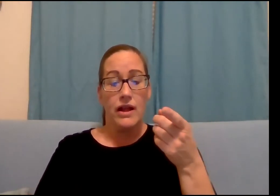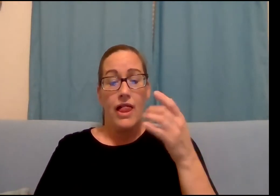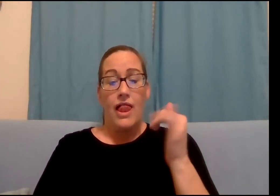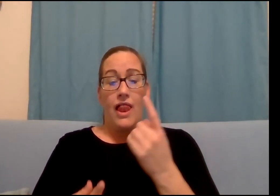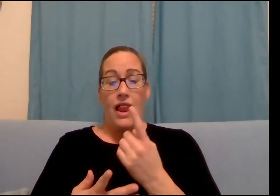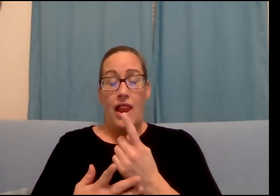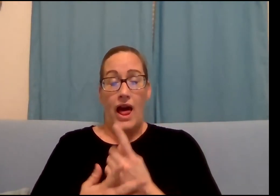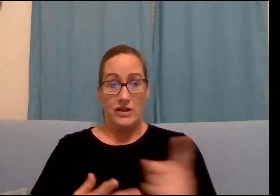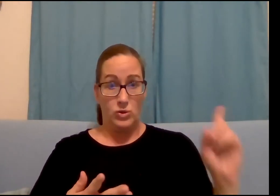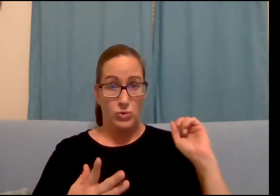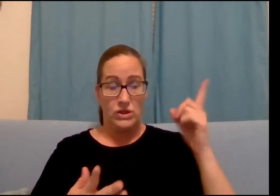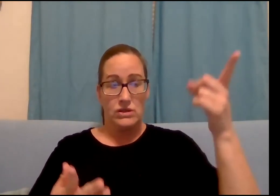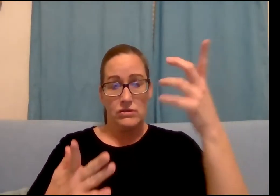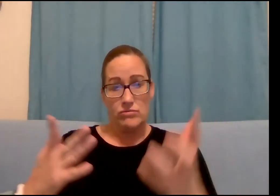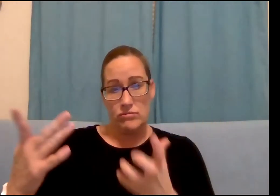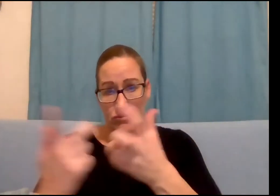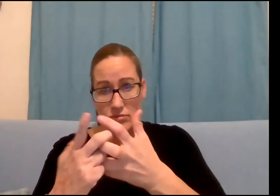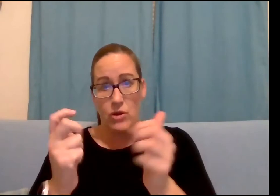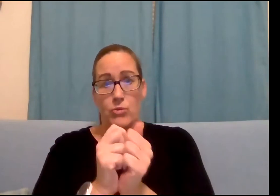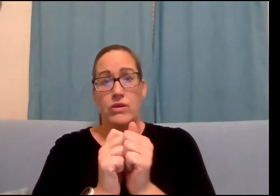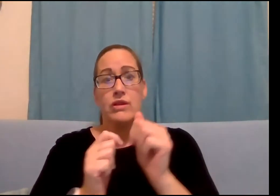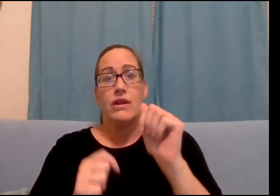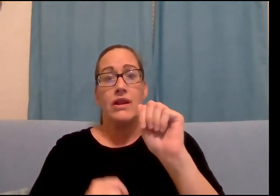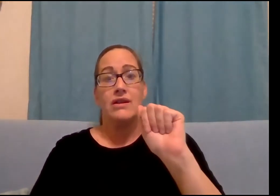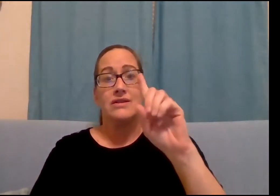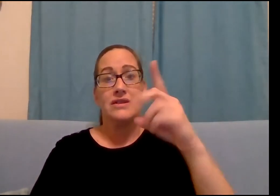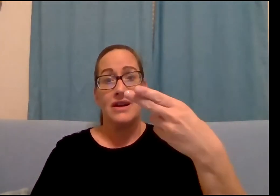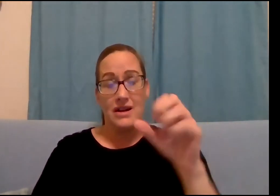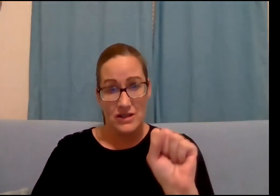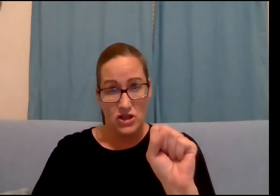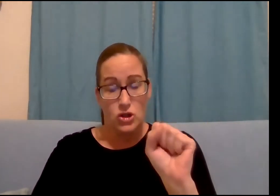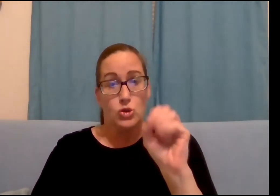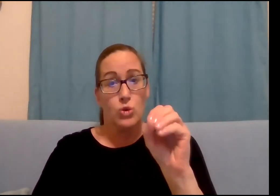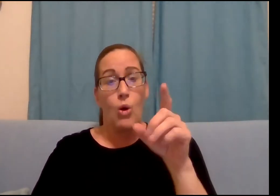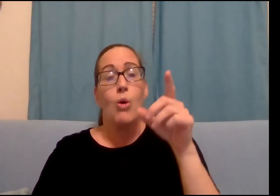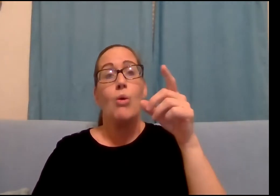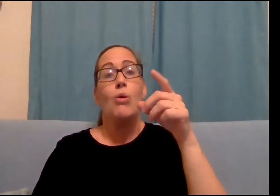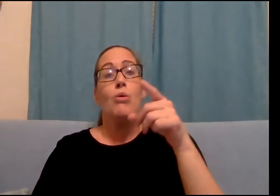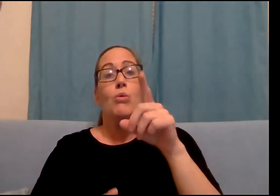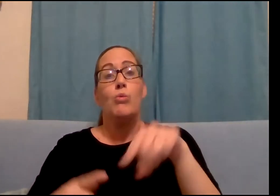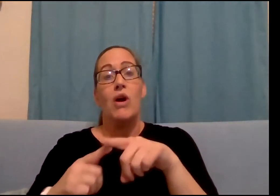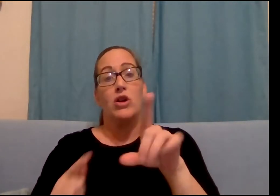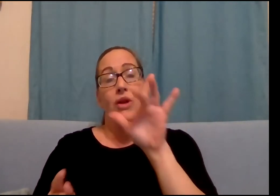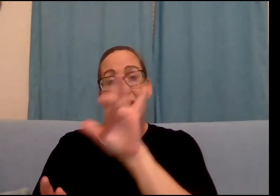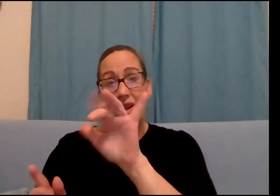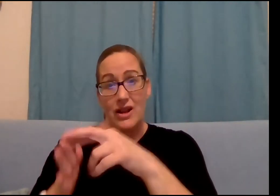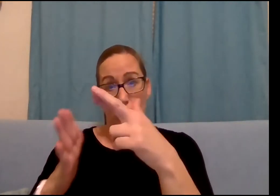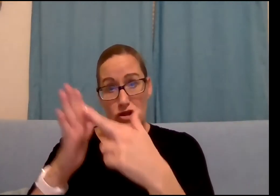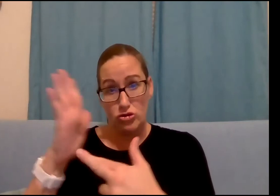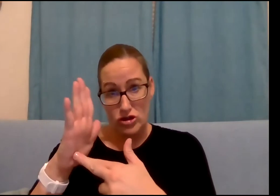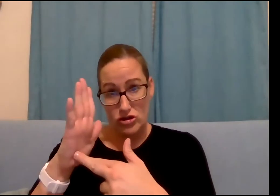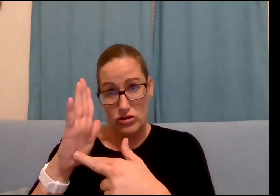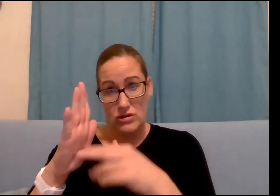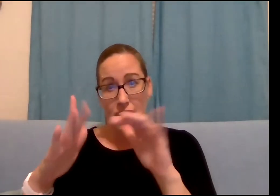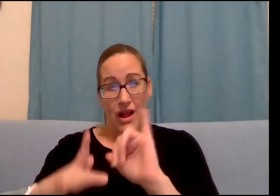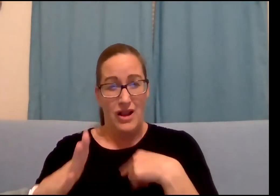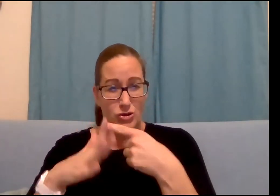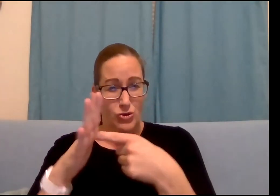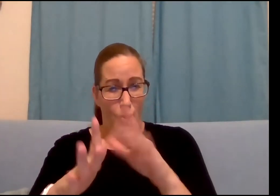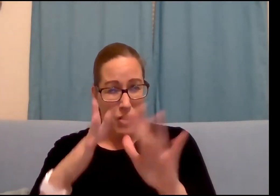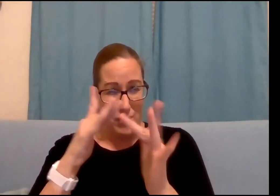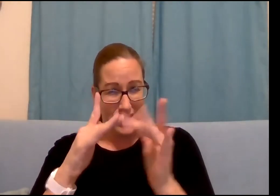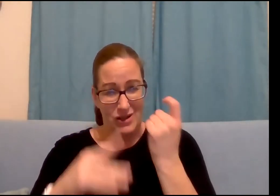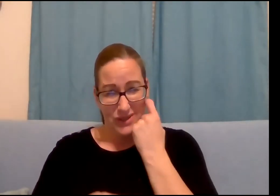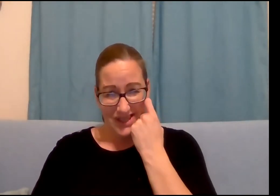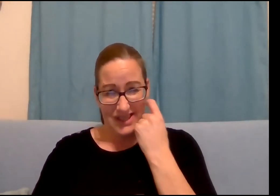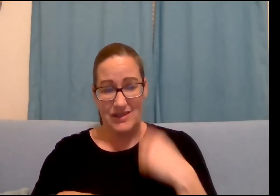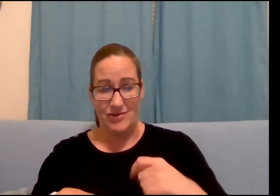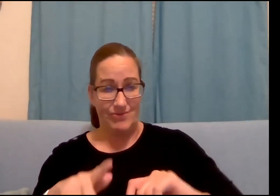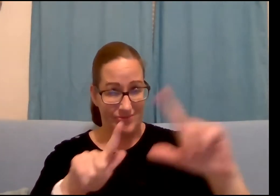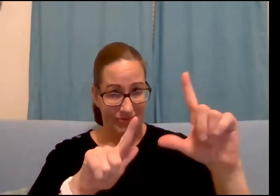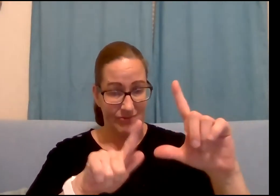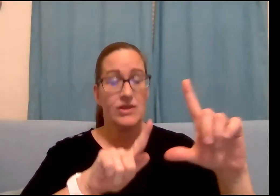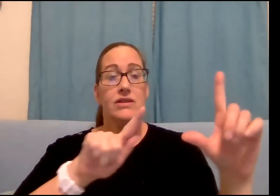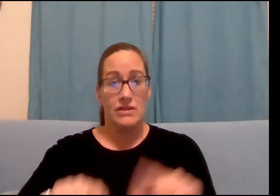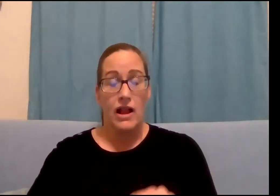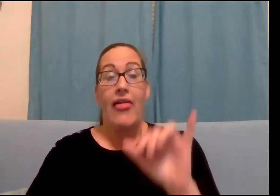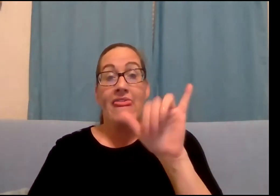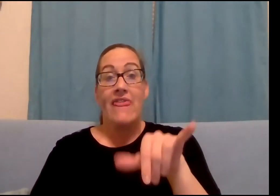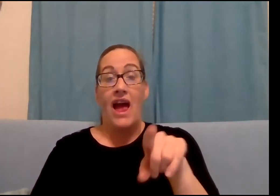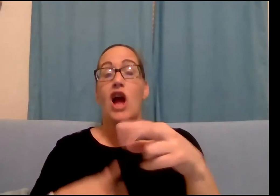Last week, they have successfully worked with the AZDHS, so when you click on the registration on the website I shared recently.